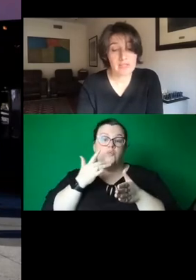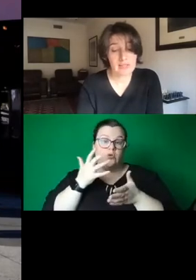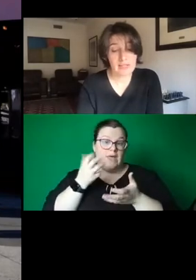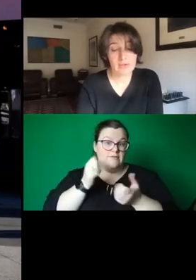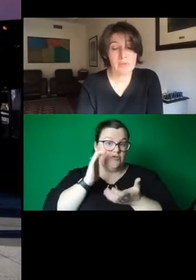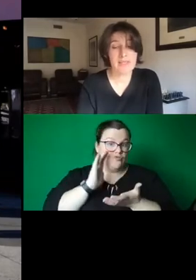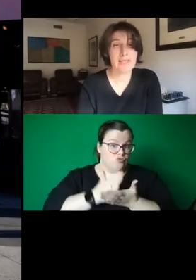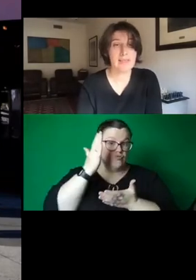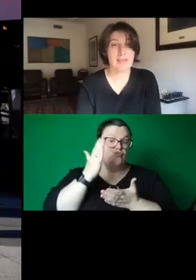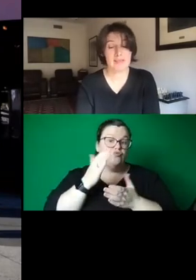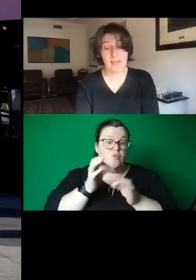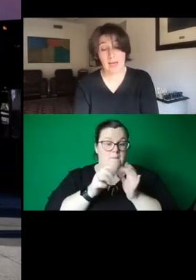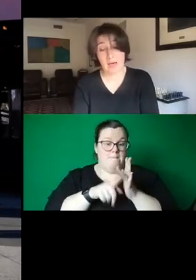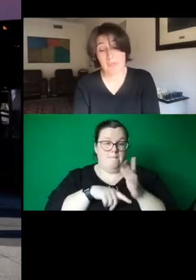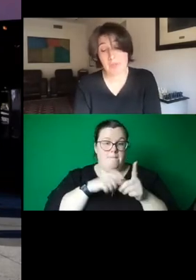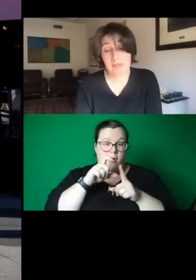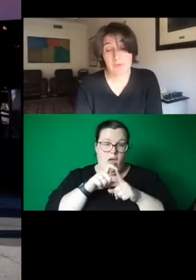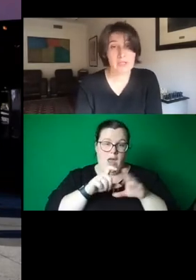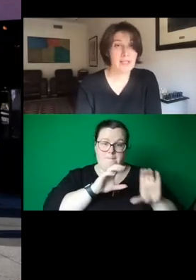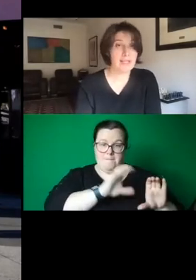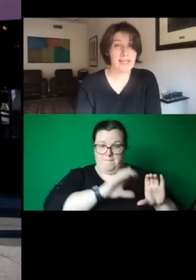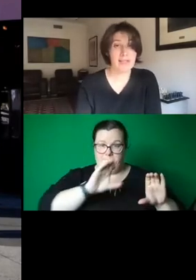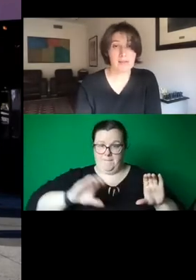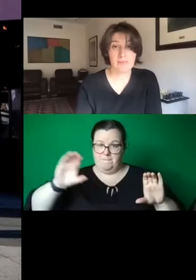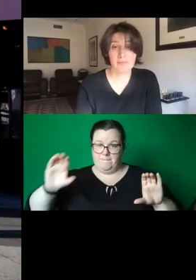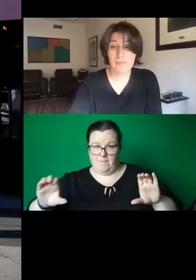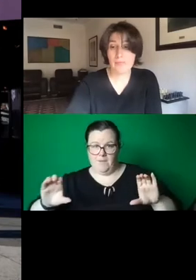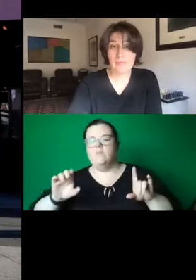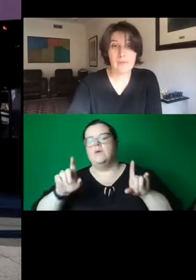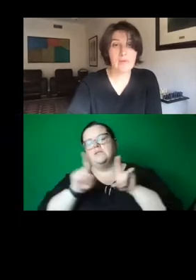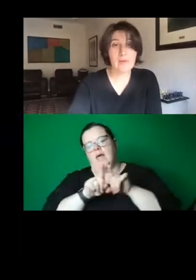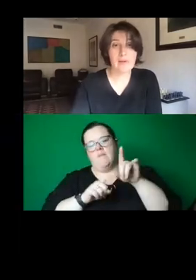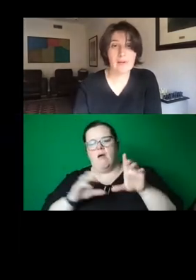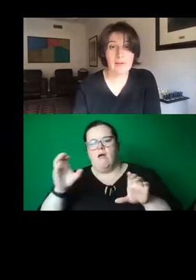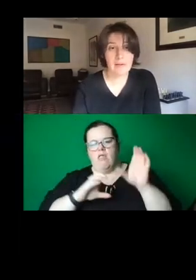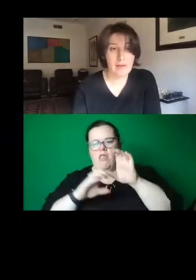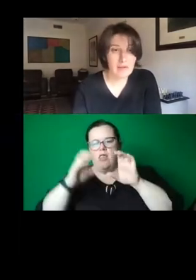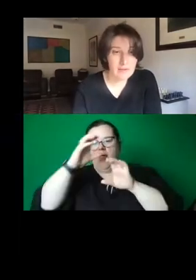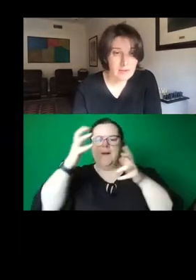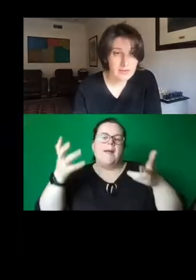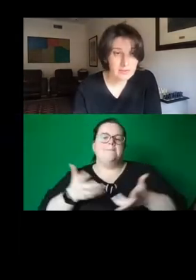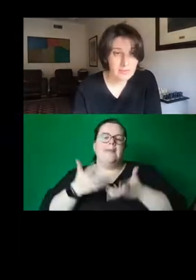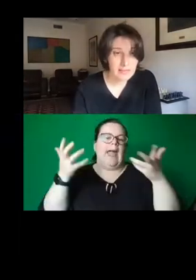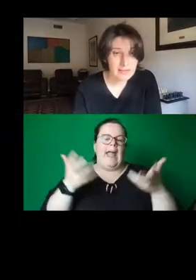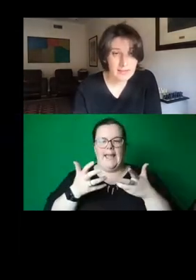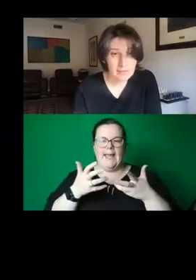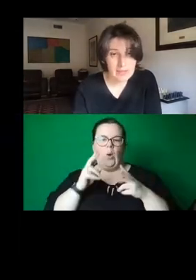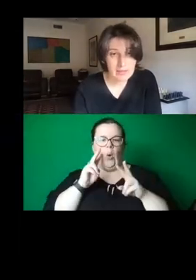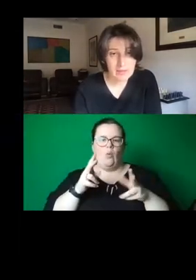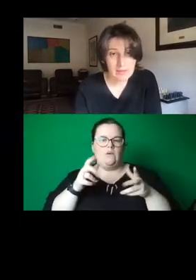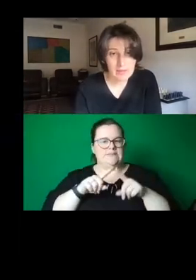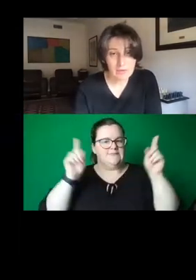and common sense i'm being playful here again so i'll just play a tiny bit of the